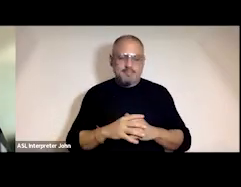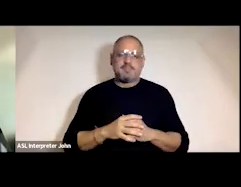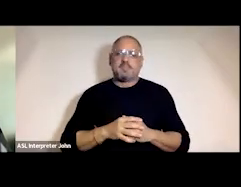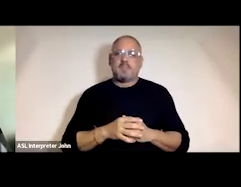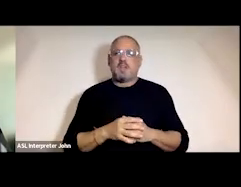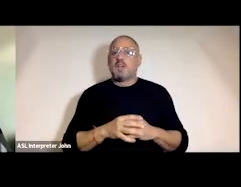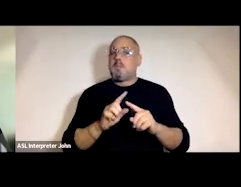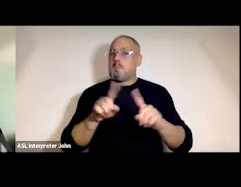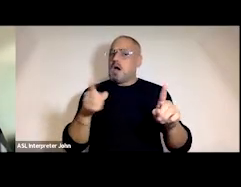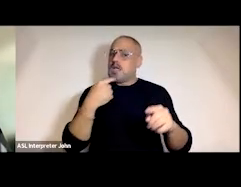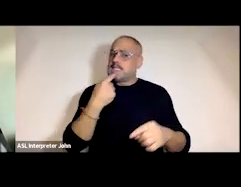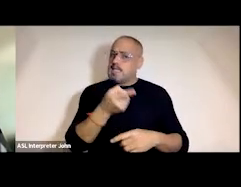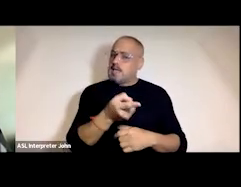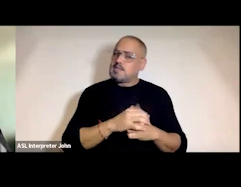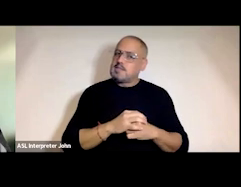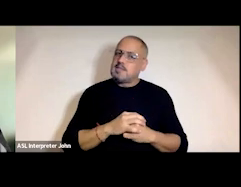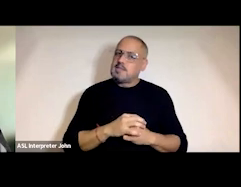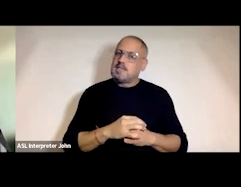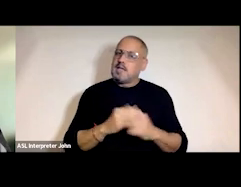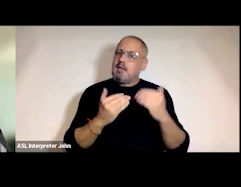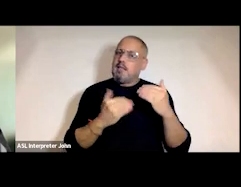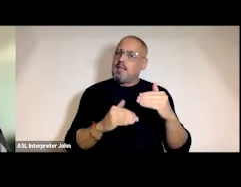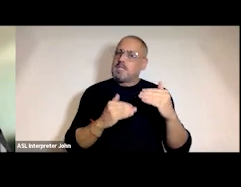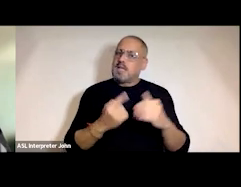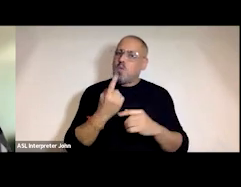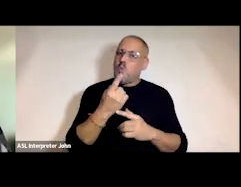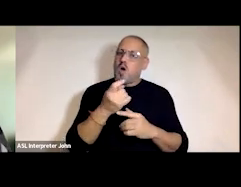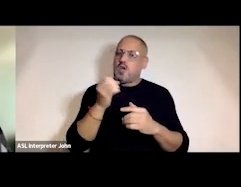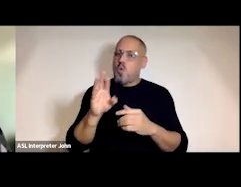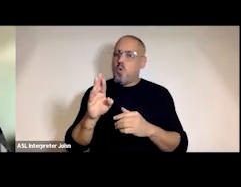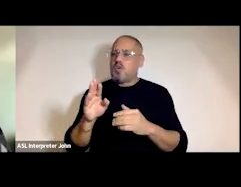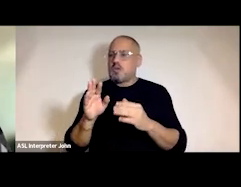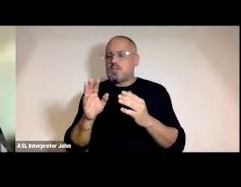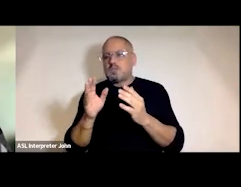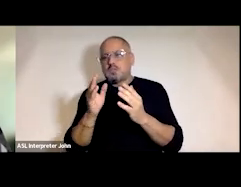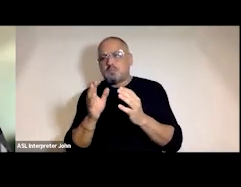Although it says limitations in one or mark limitations in two,